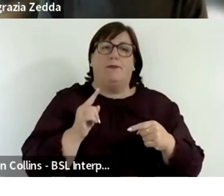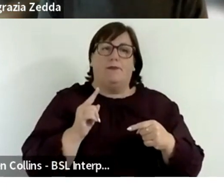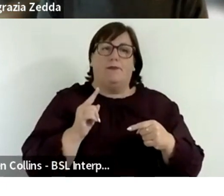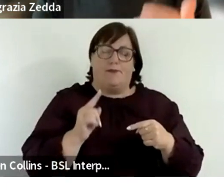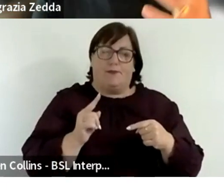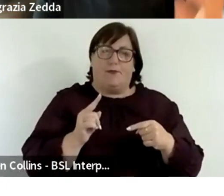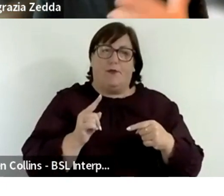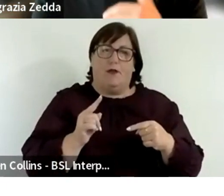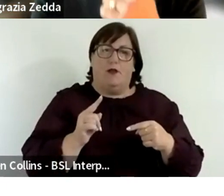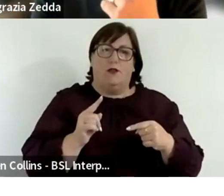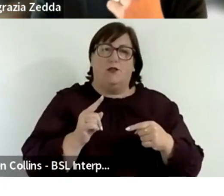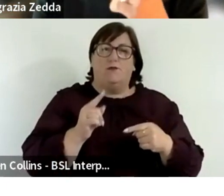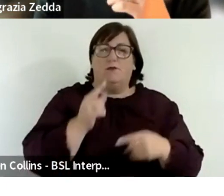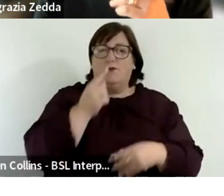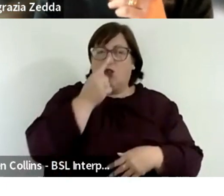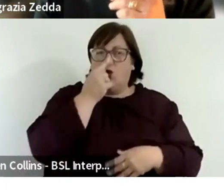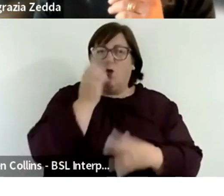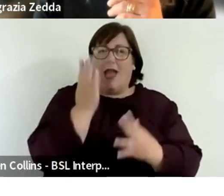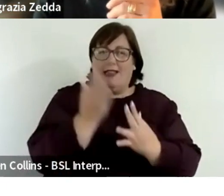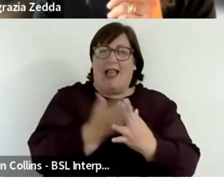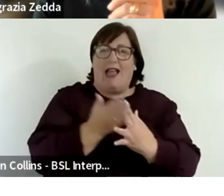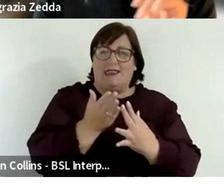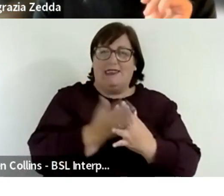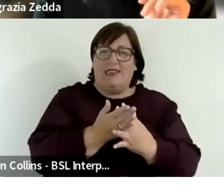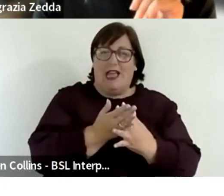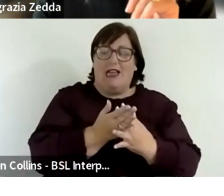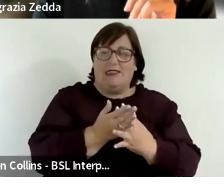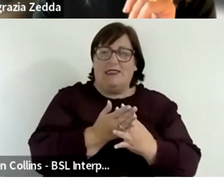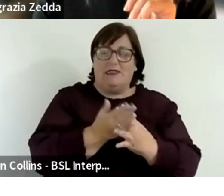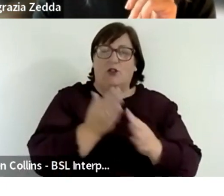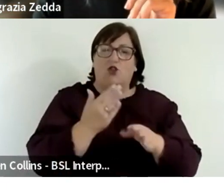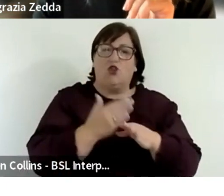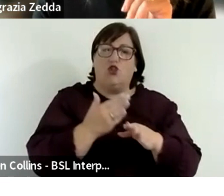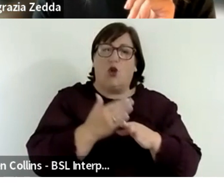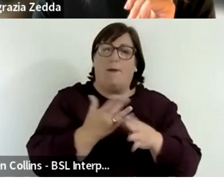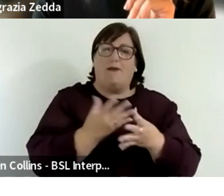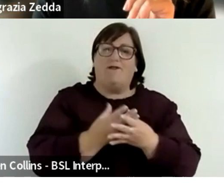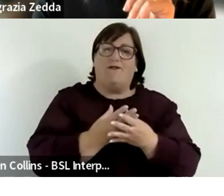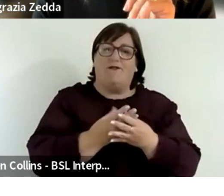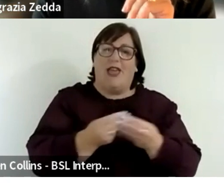you can still access from our HS2 jobs and skills website.